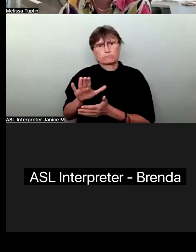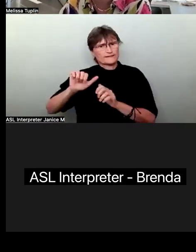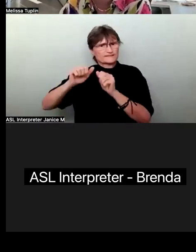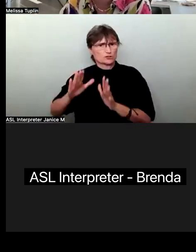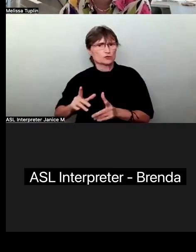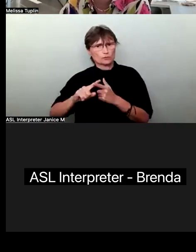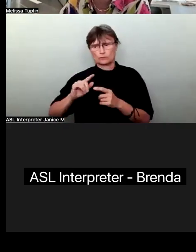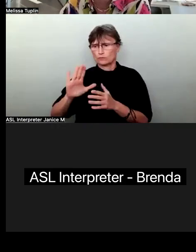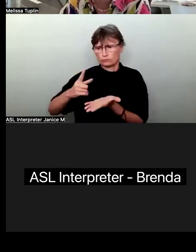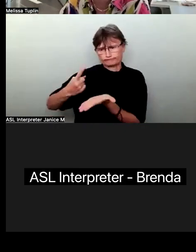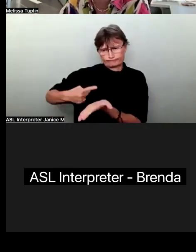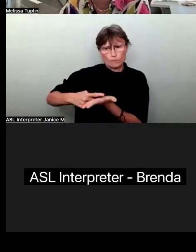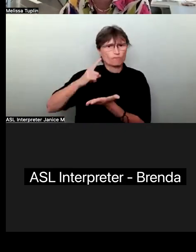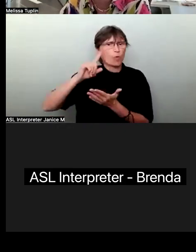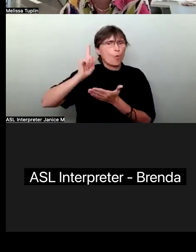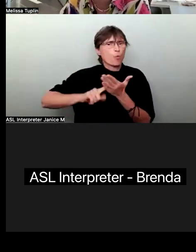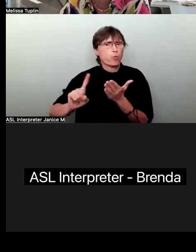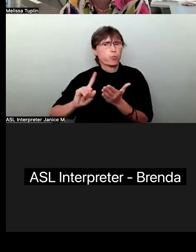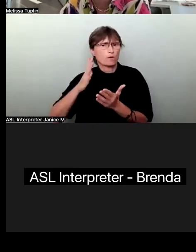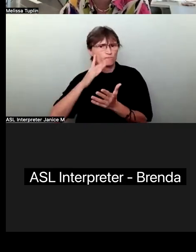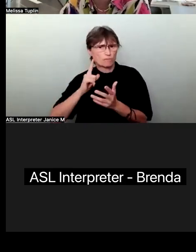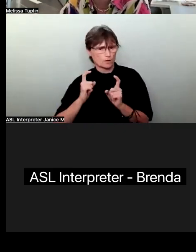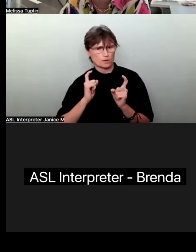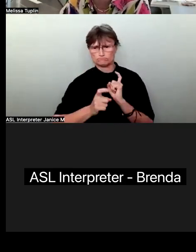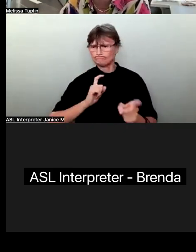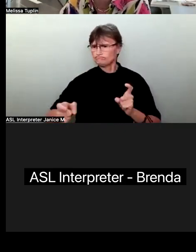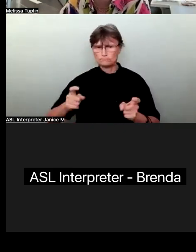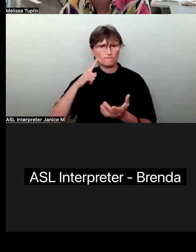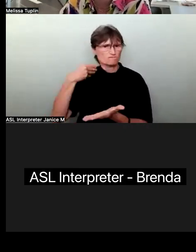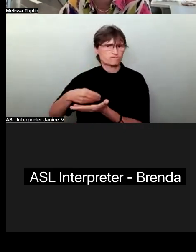applicants put the effort and work into making a case for your funding request.